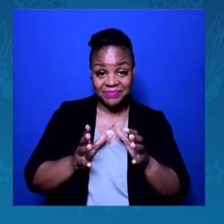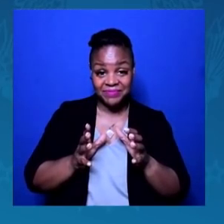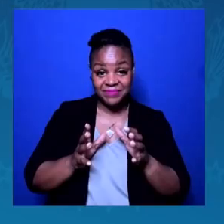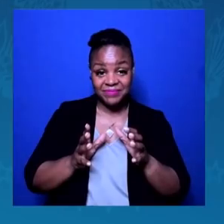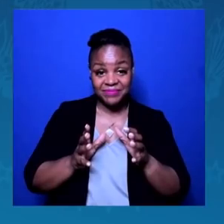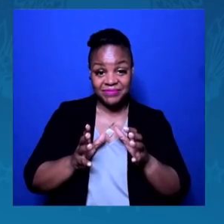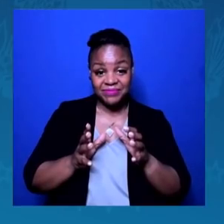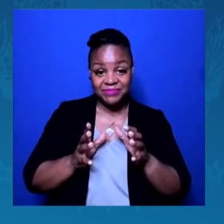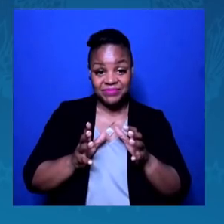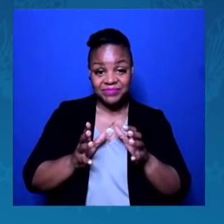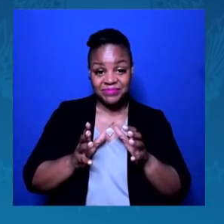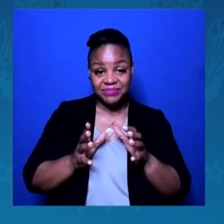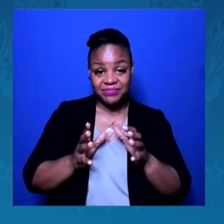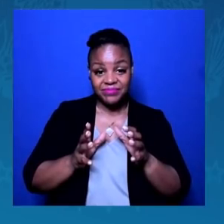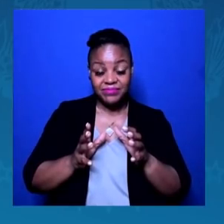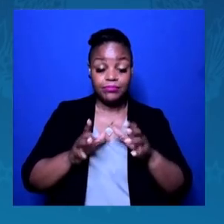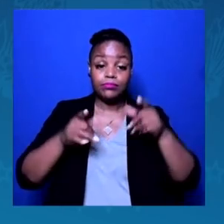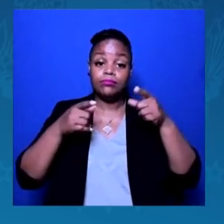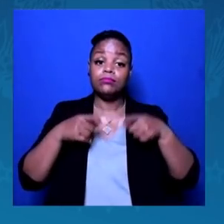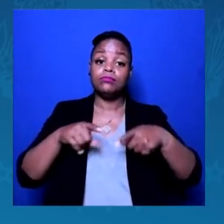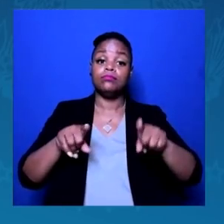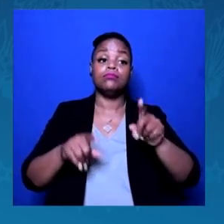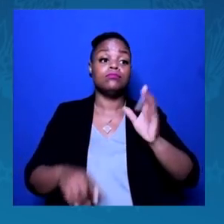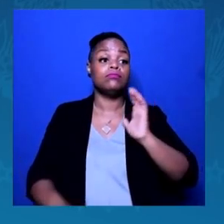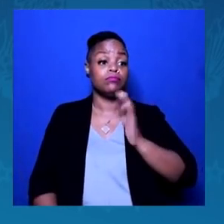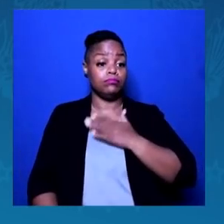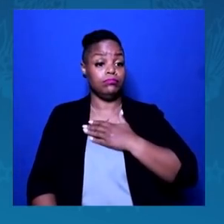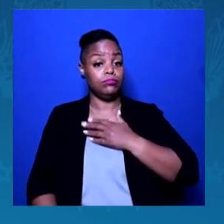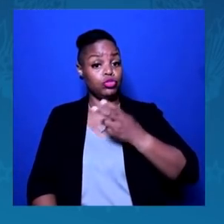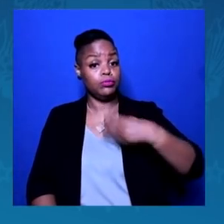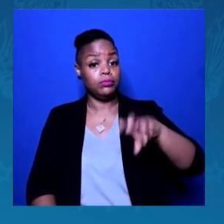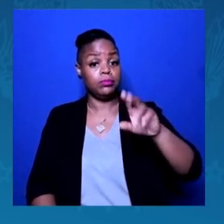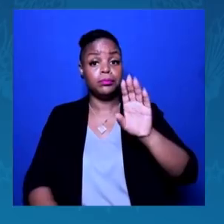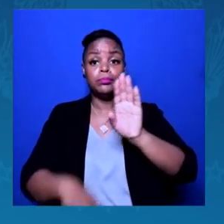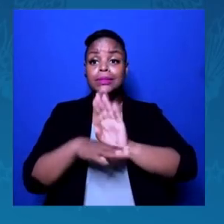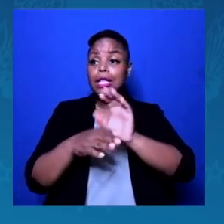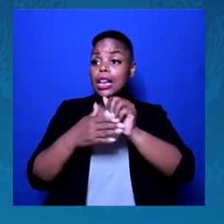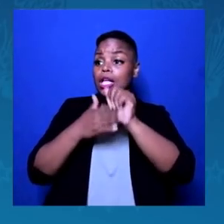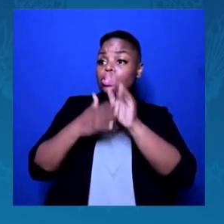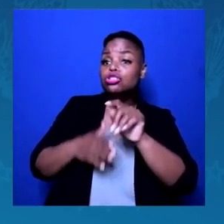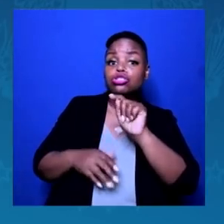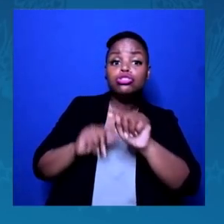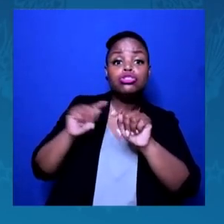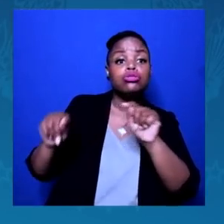business leaders or civil society, I was reminded about just how much potential